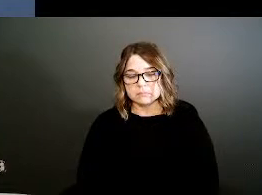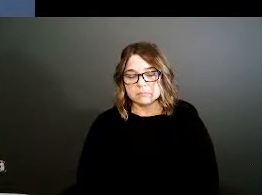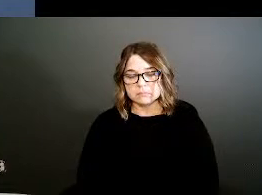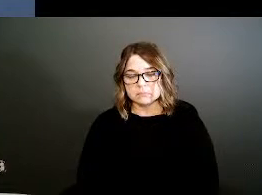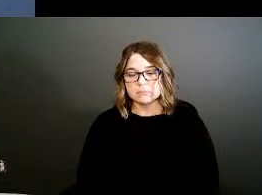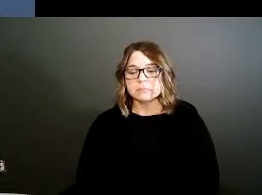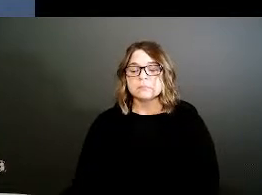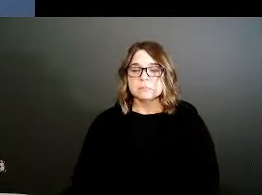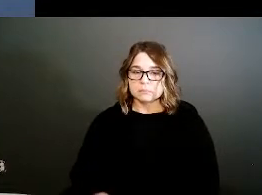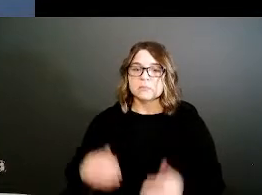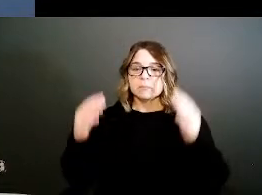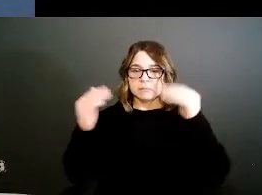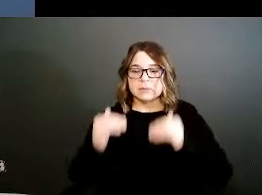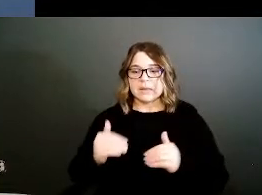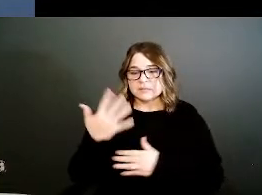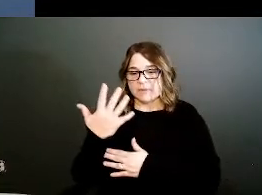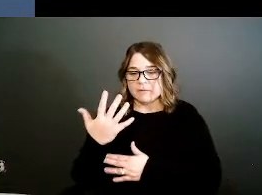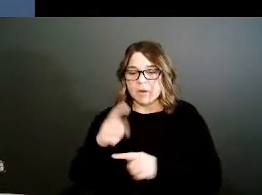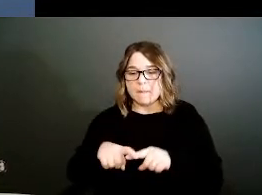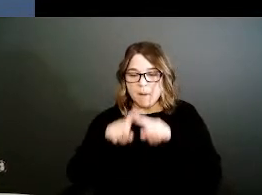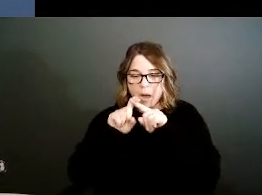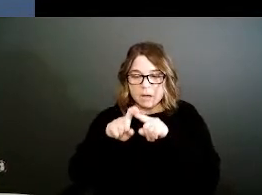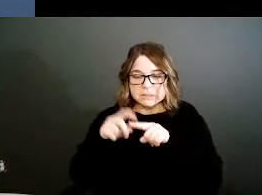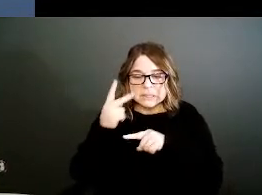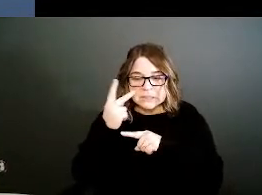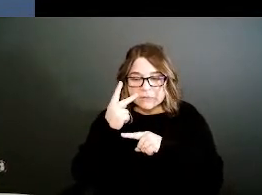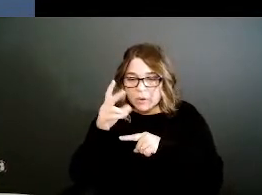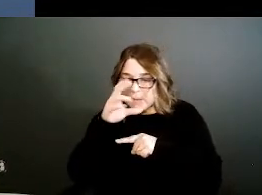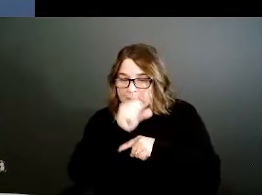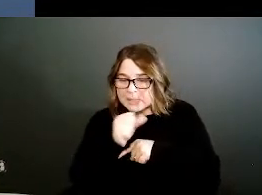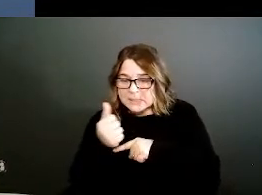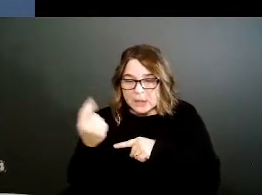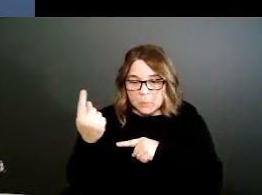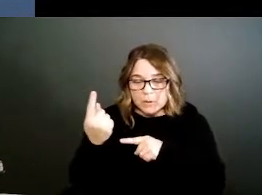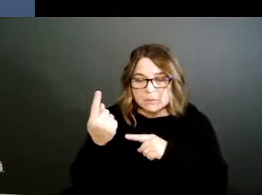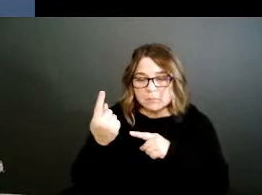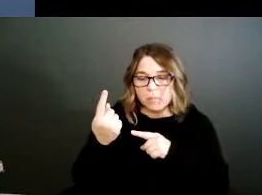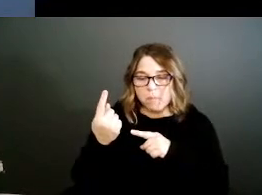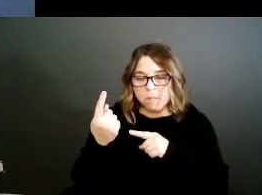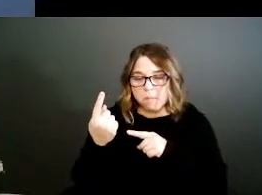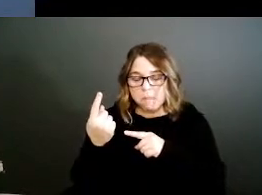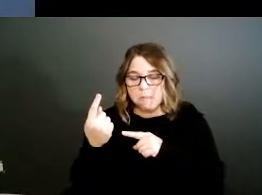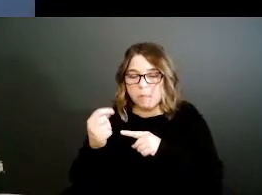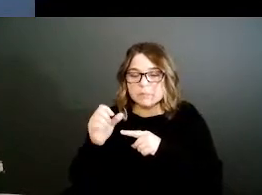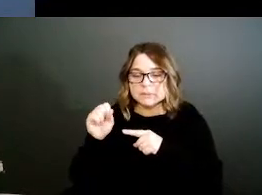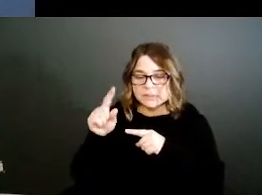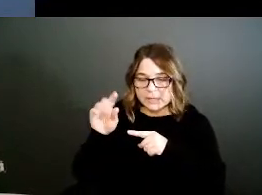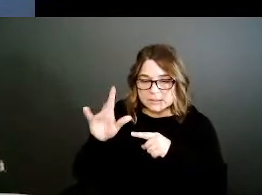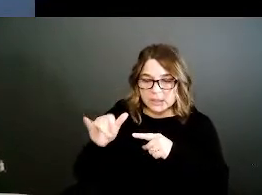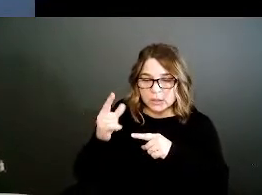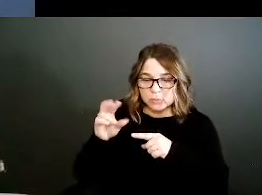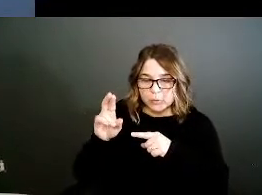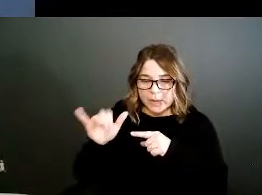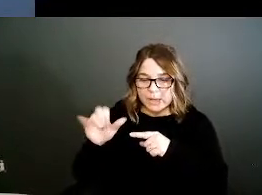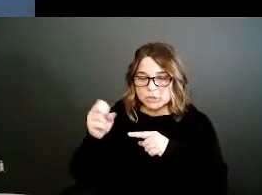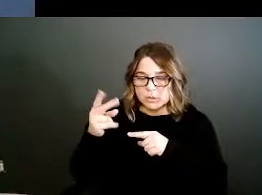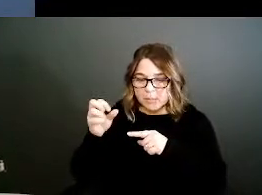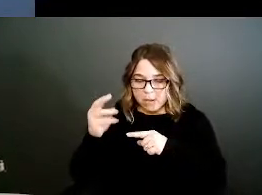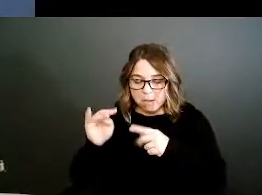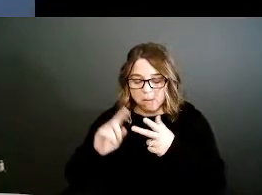WE'VE MISSED ANYONE. STACY GREEN SHERMAN. BEFORE WE PROCEED TO THE NEXT FIVE, I'LL JUST PAUSE AND SEE IF JENNA MASTALONE. MICHAEL DARGER.